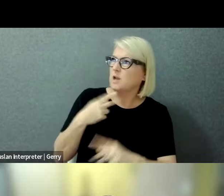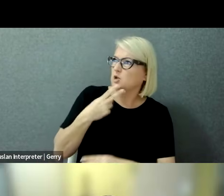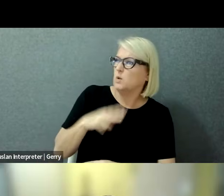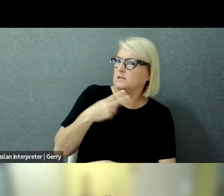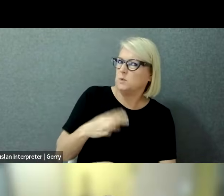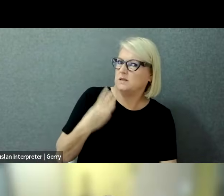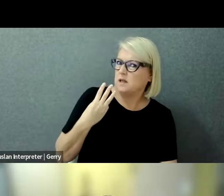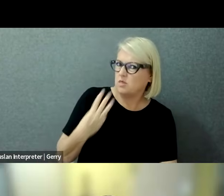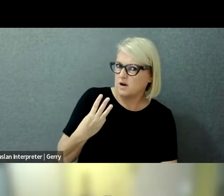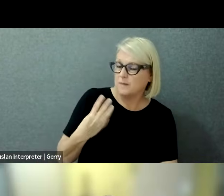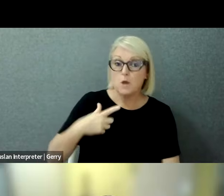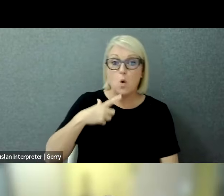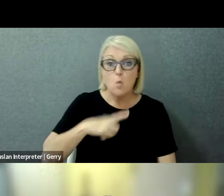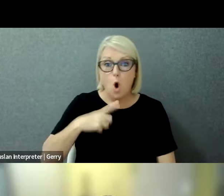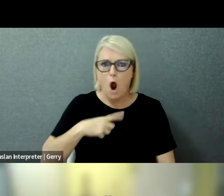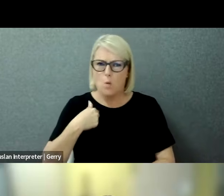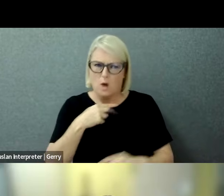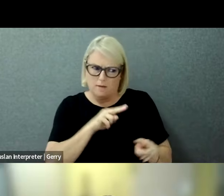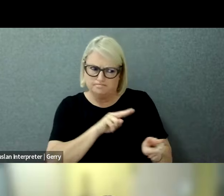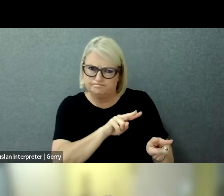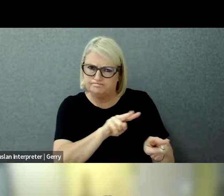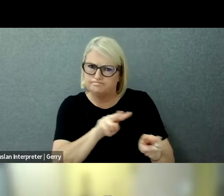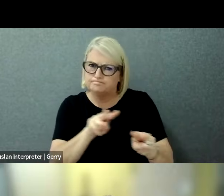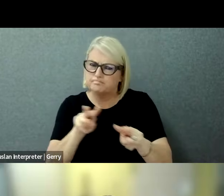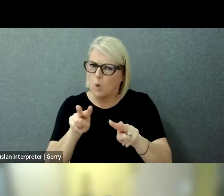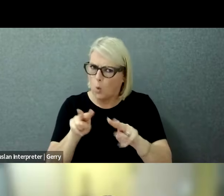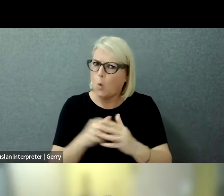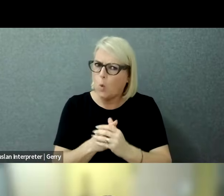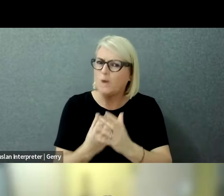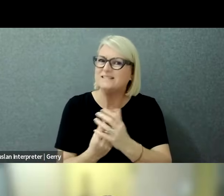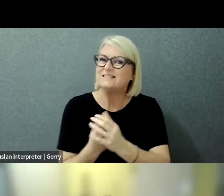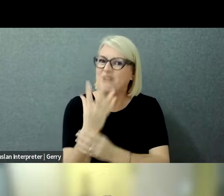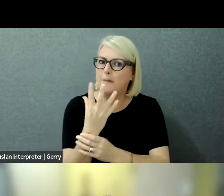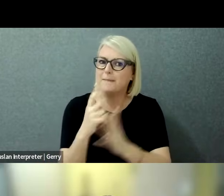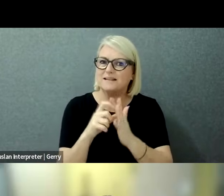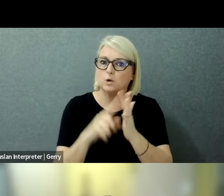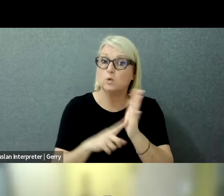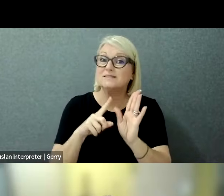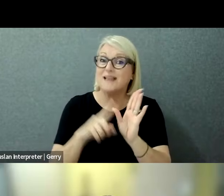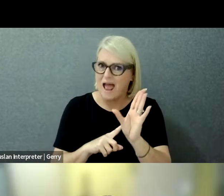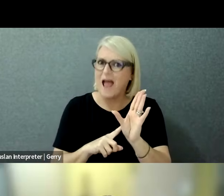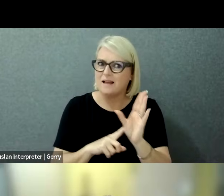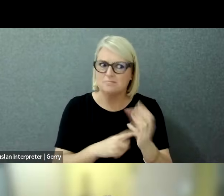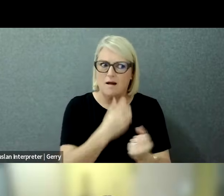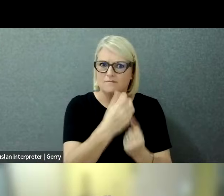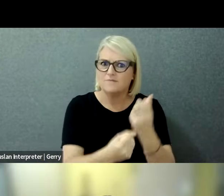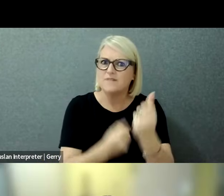developmental delay but we could see from the data weren't actually accessing paid supports that the